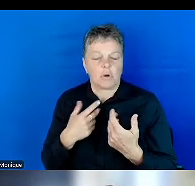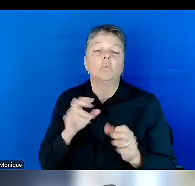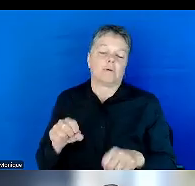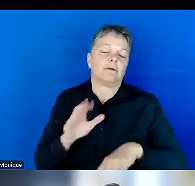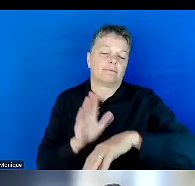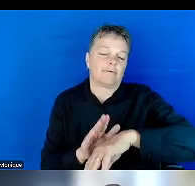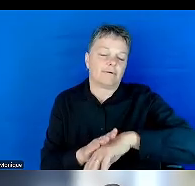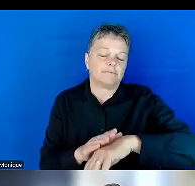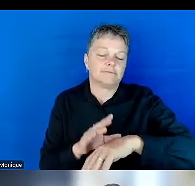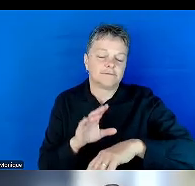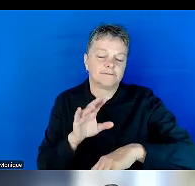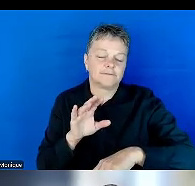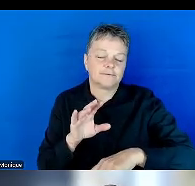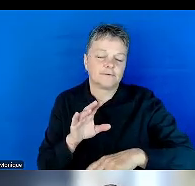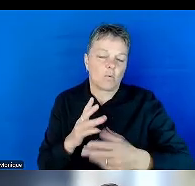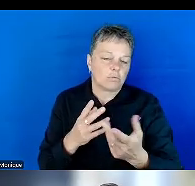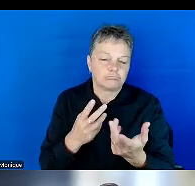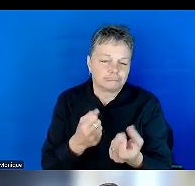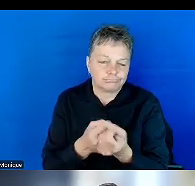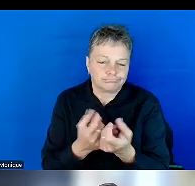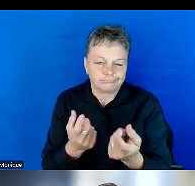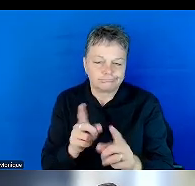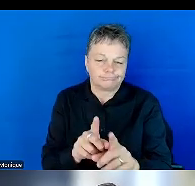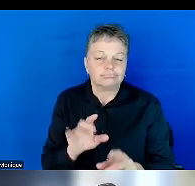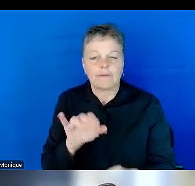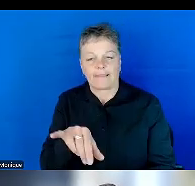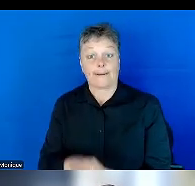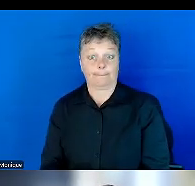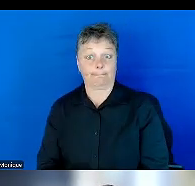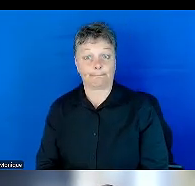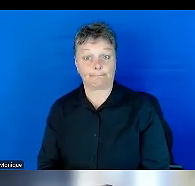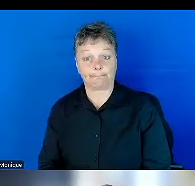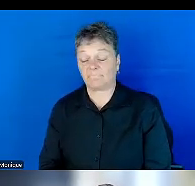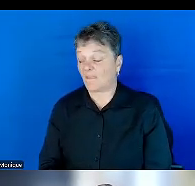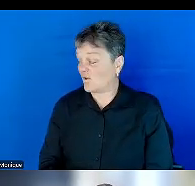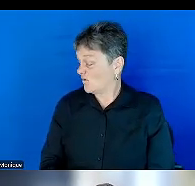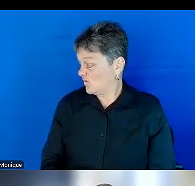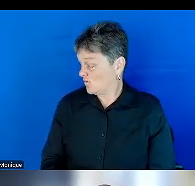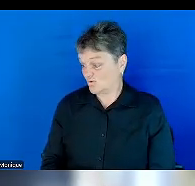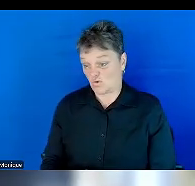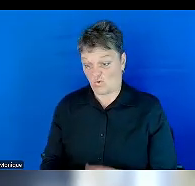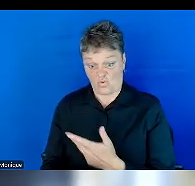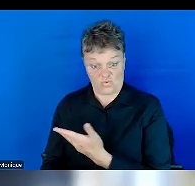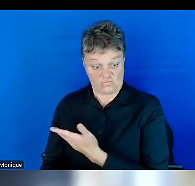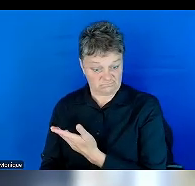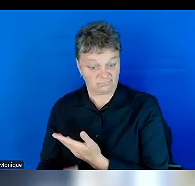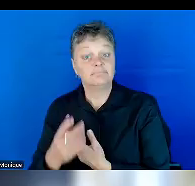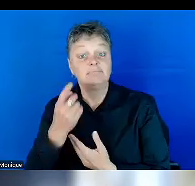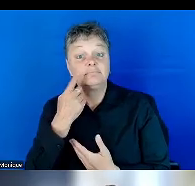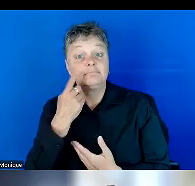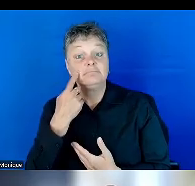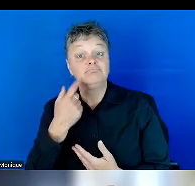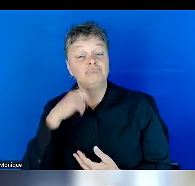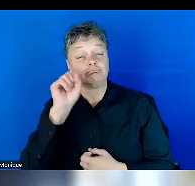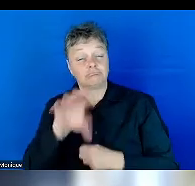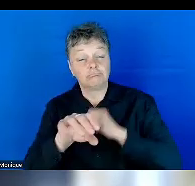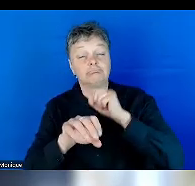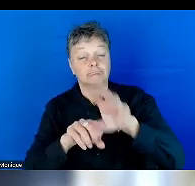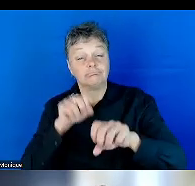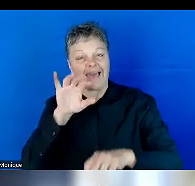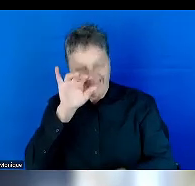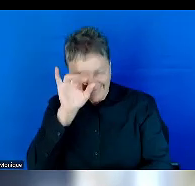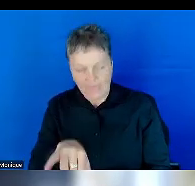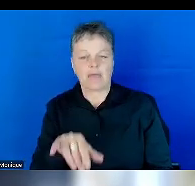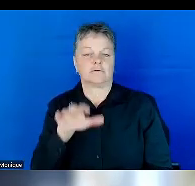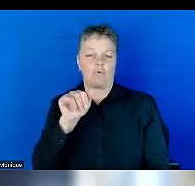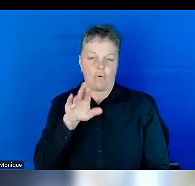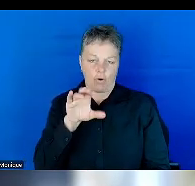So that's really uh what we just went described was what ARCH does do. But I do want to spend